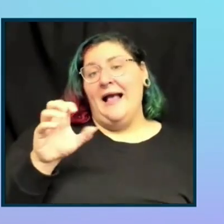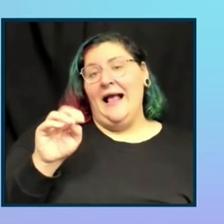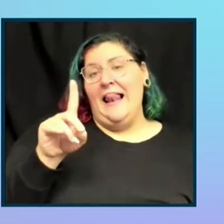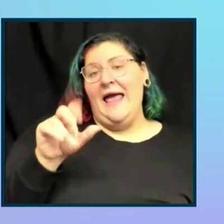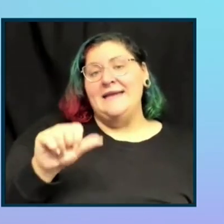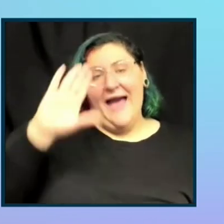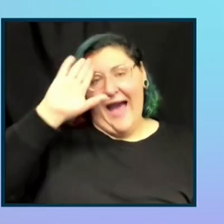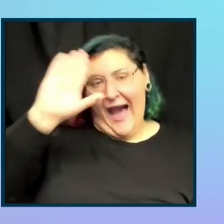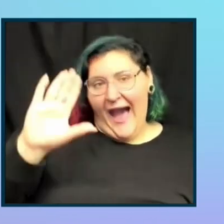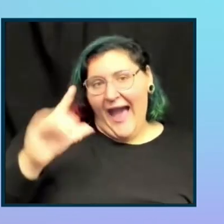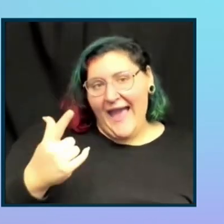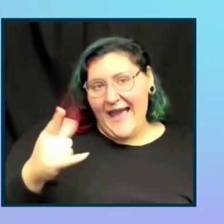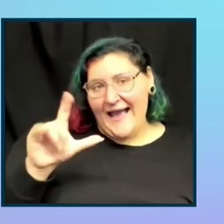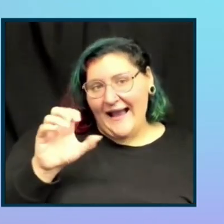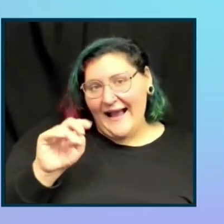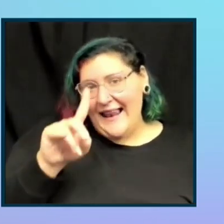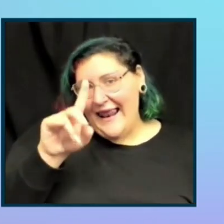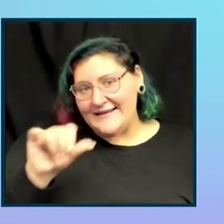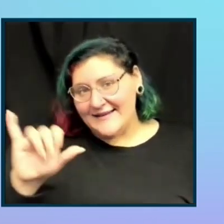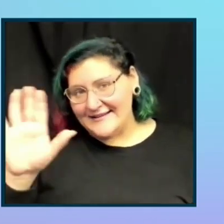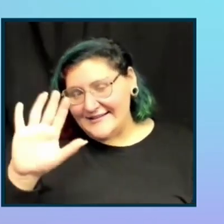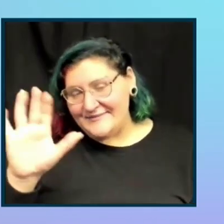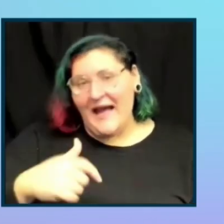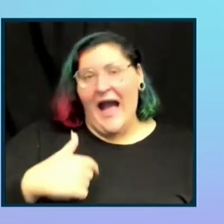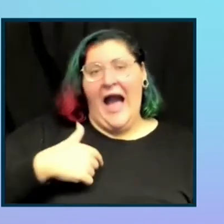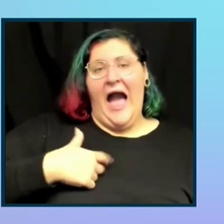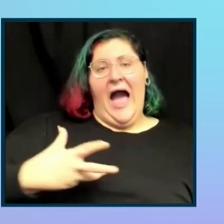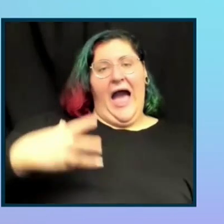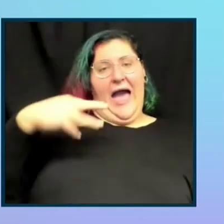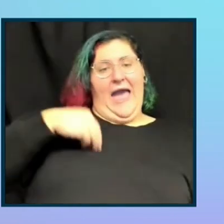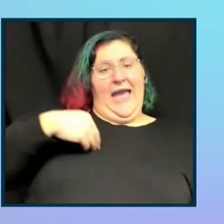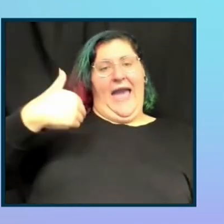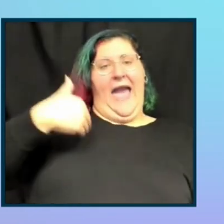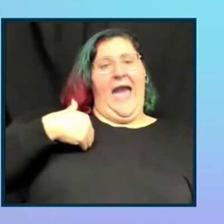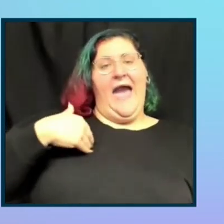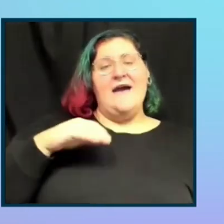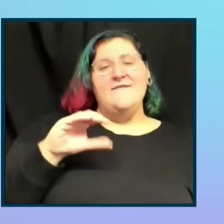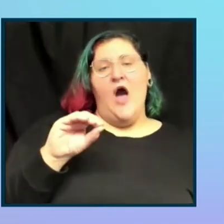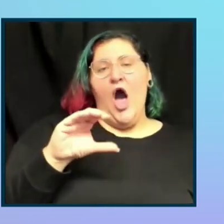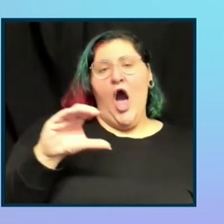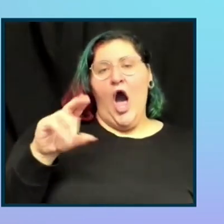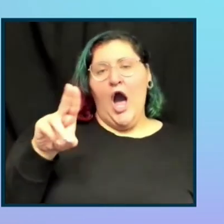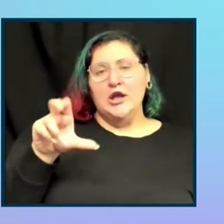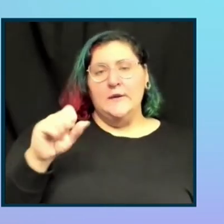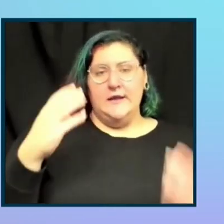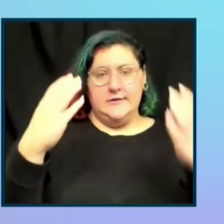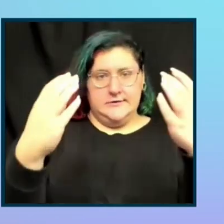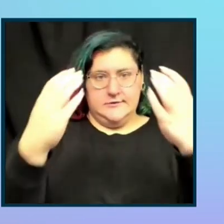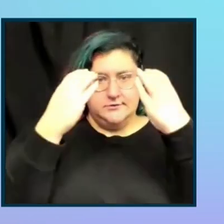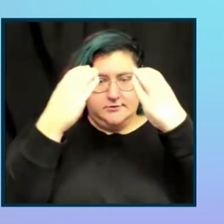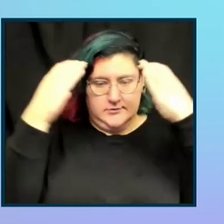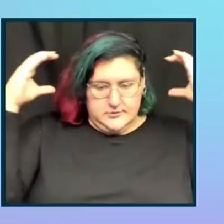Yes, so I actually own an Oculus Rift, I'm fortunate enough to have a rift that I was sent